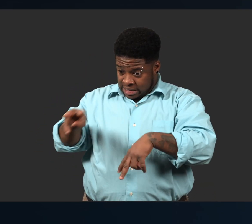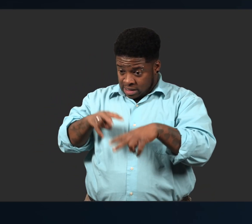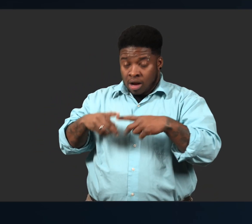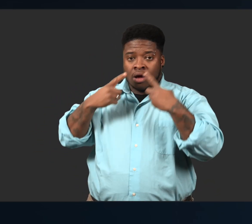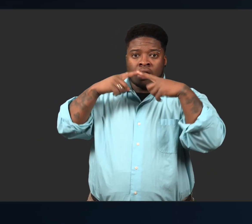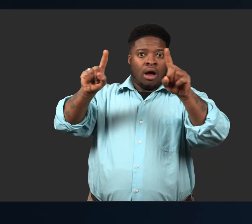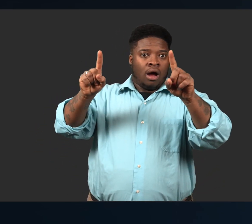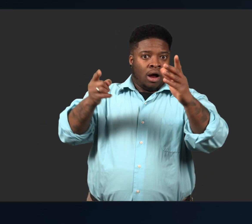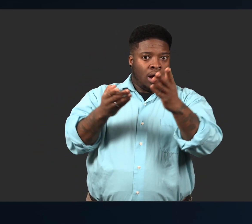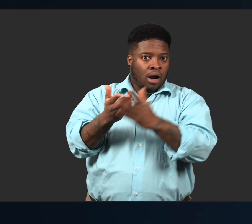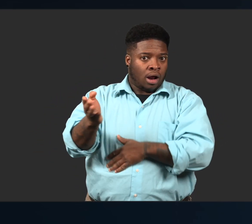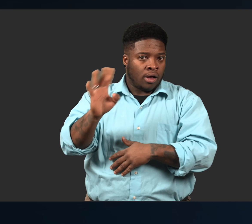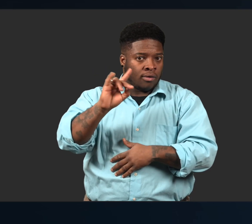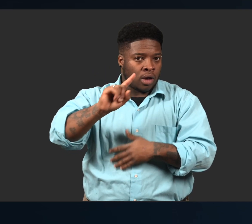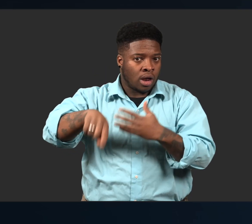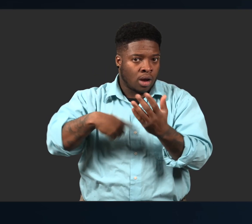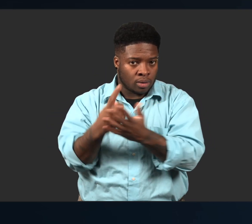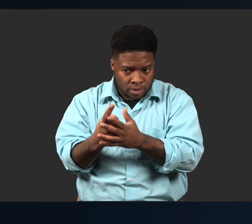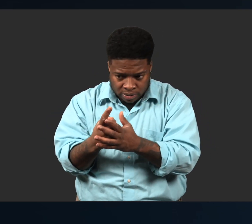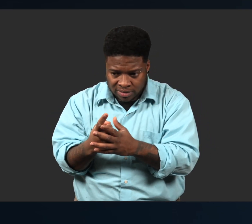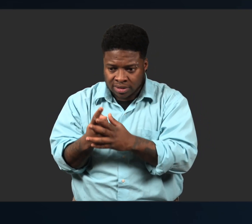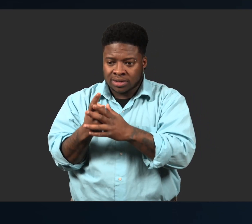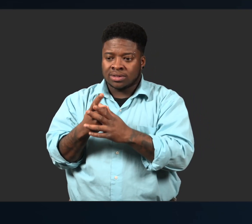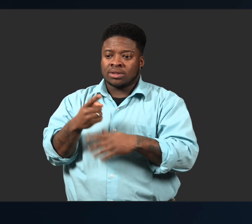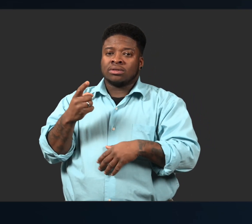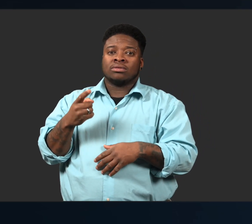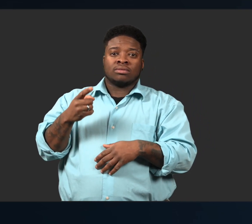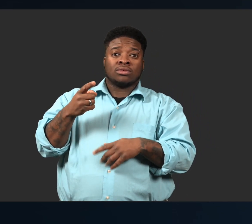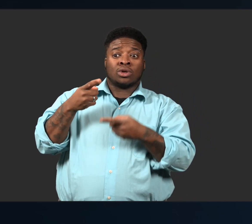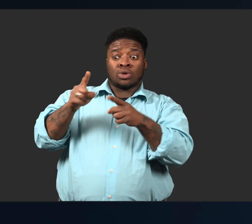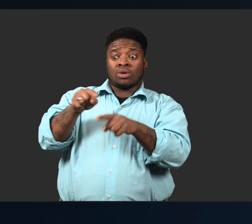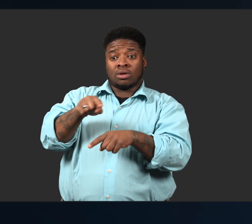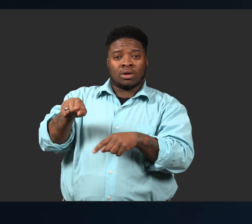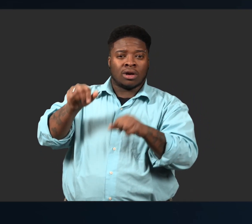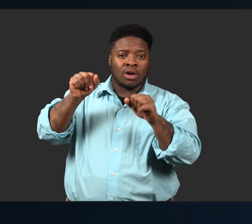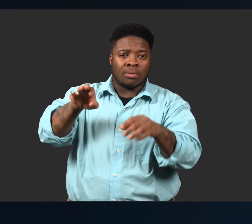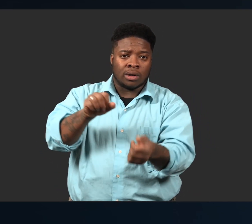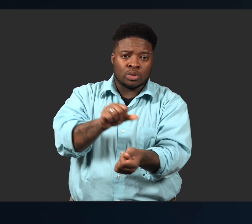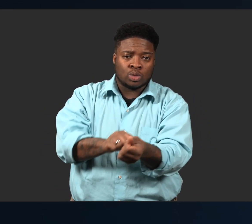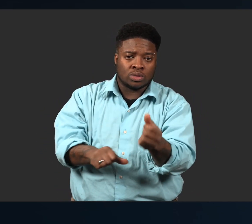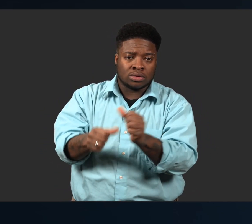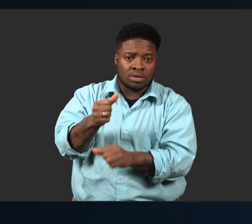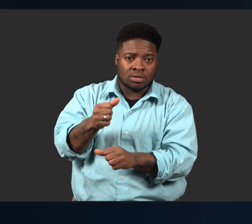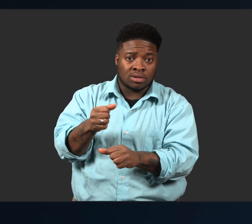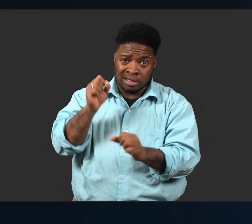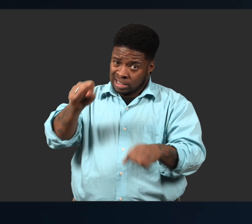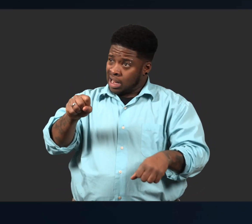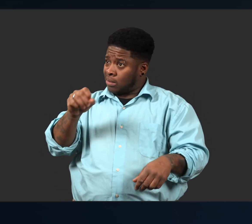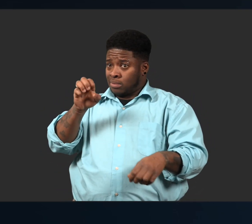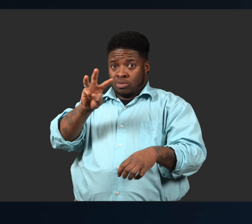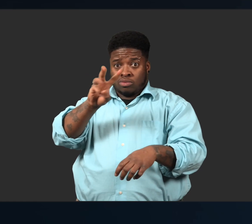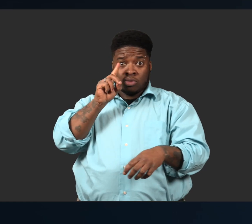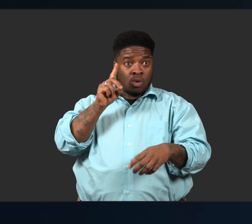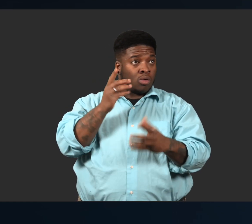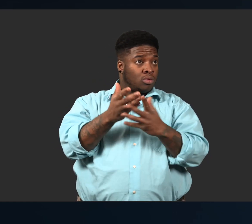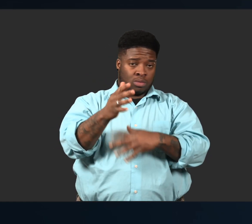Alice makes it through 48 hours of detox, although there's a risk she could become suicidal.